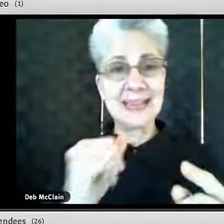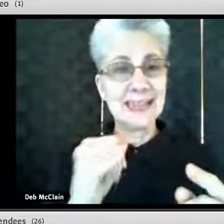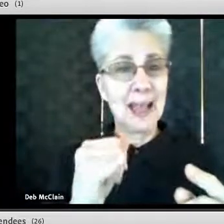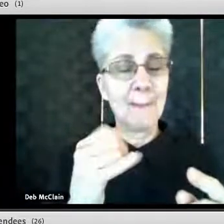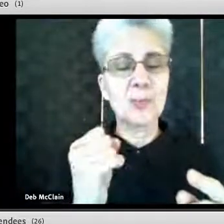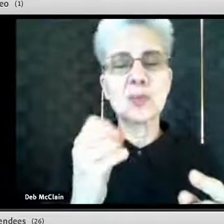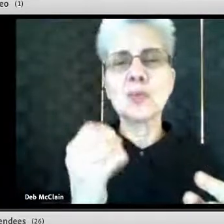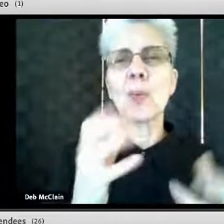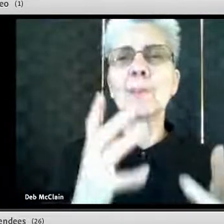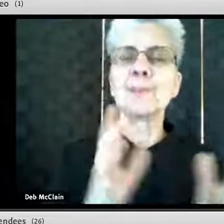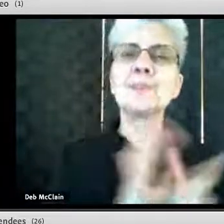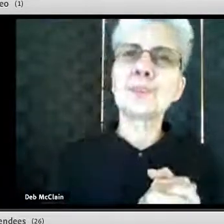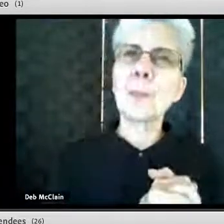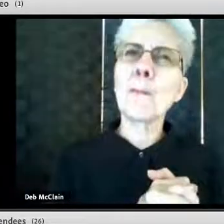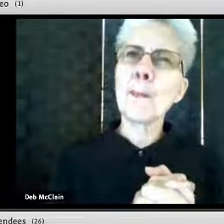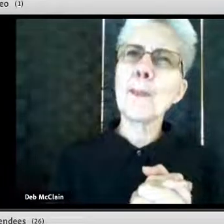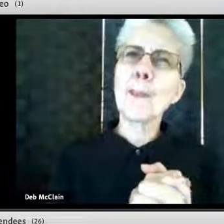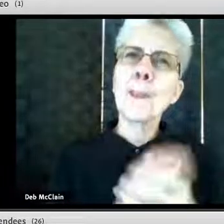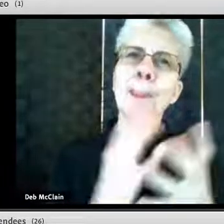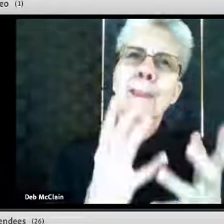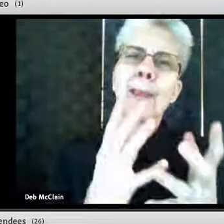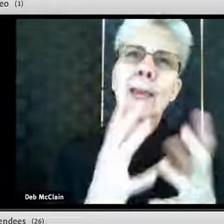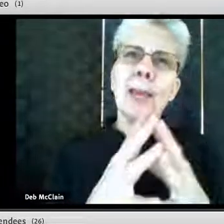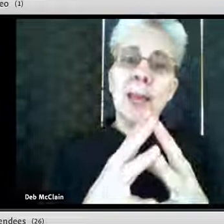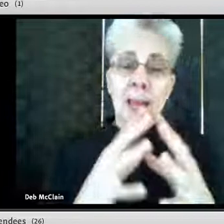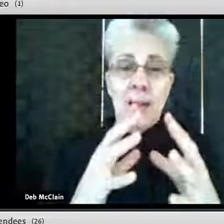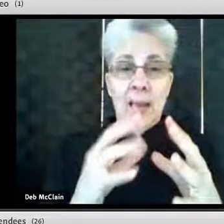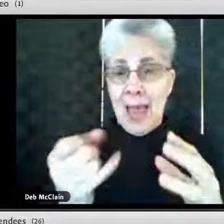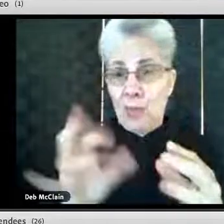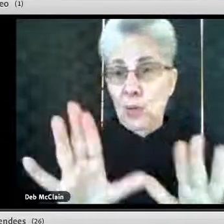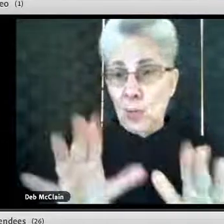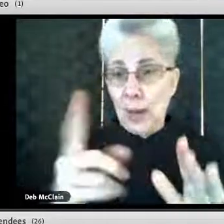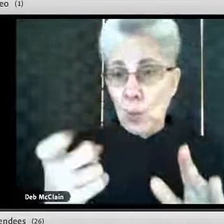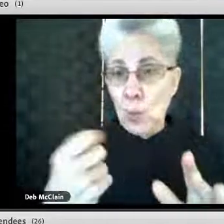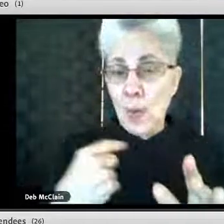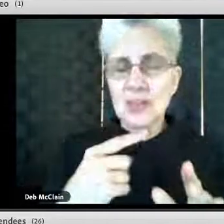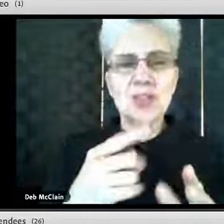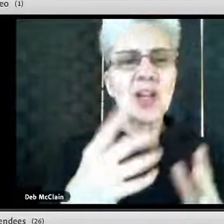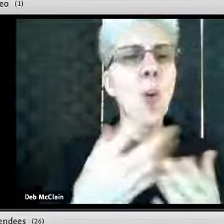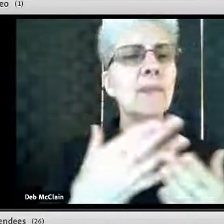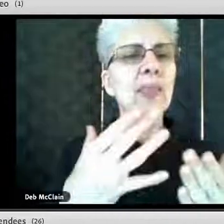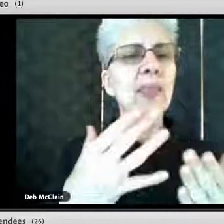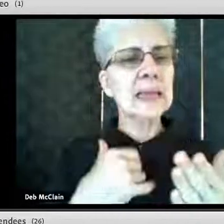So, Heather, that's a great question, and one of the things I would say with